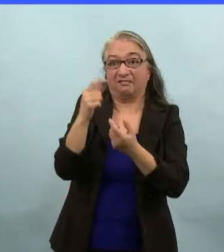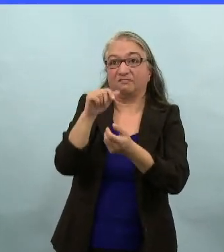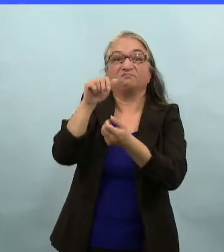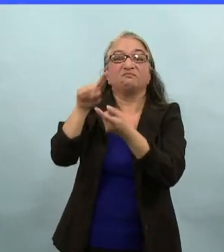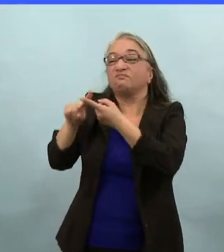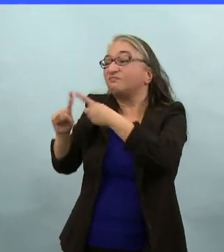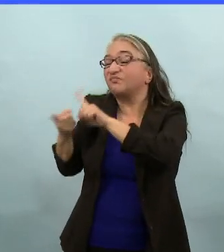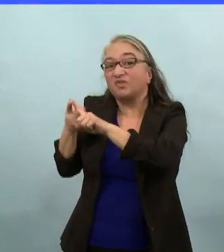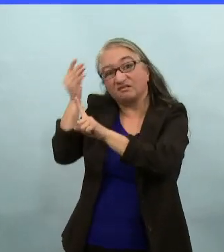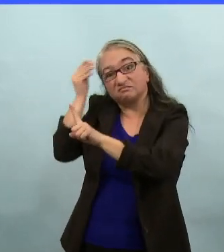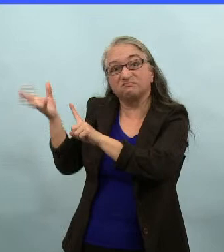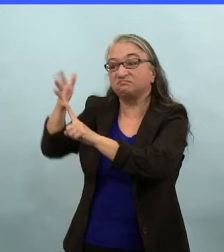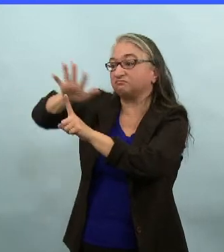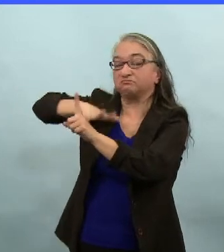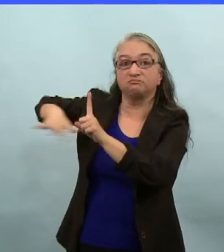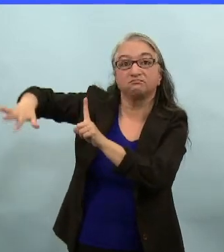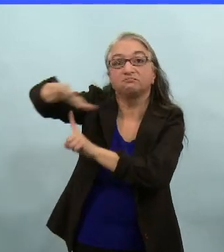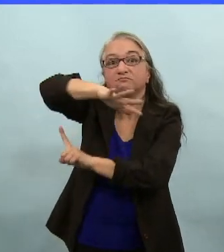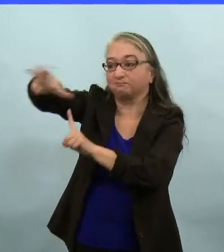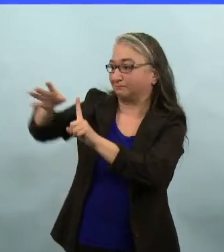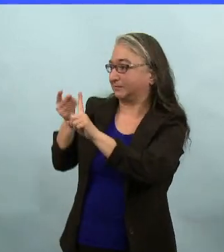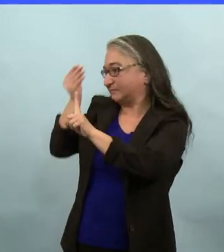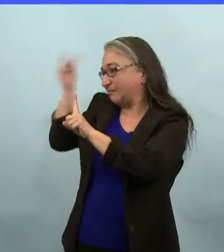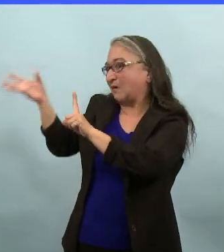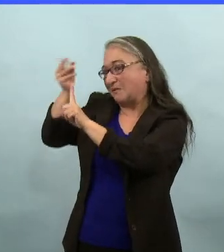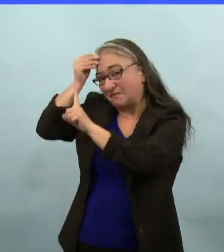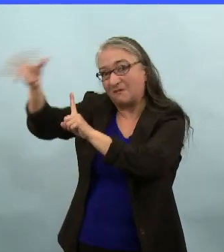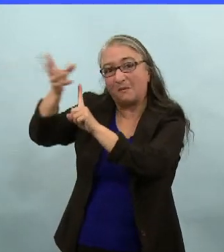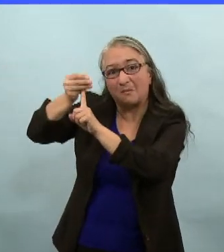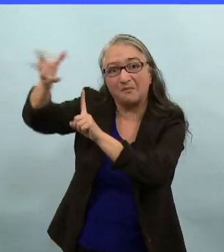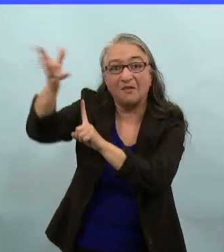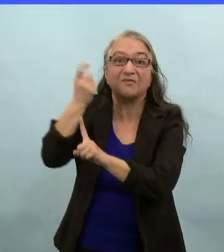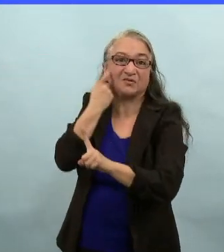there is still more to learn about the virus and its severity and we continue to review the data